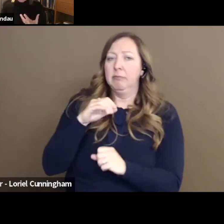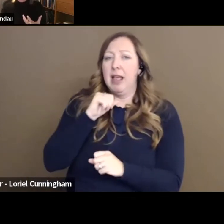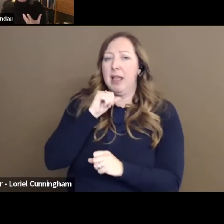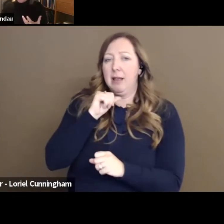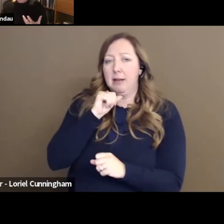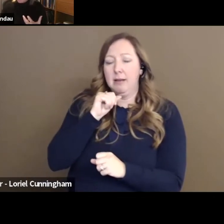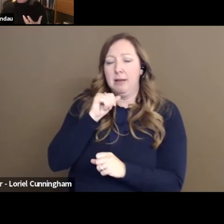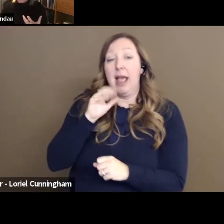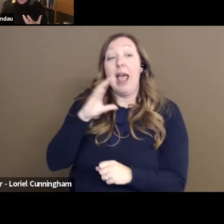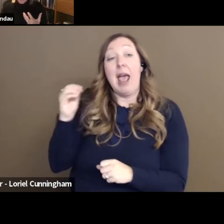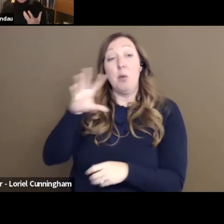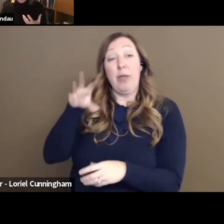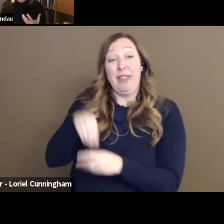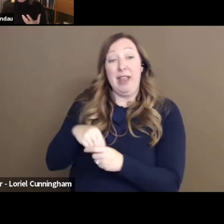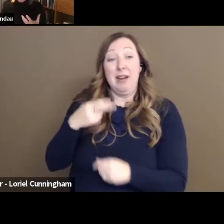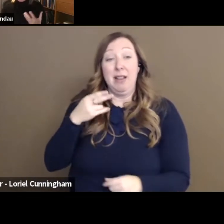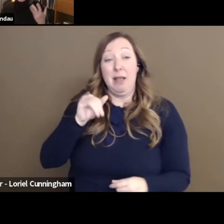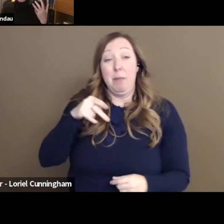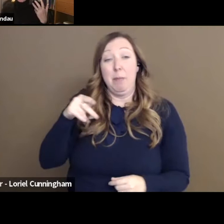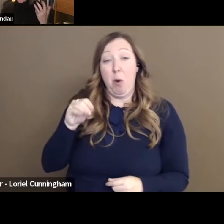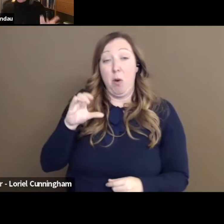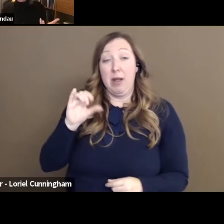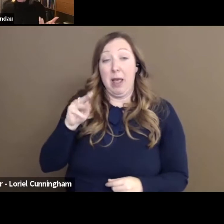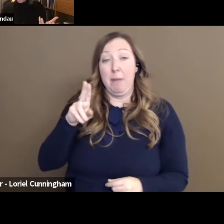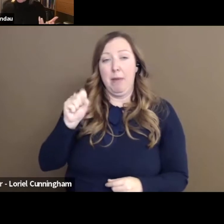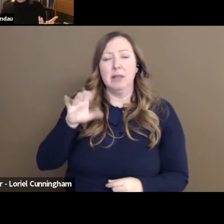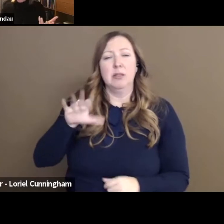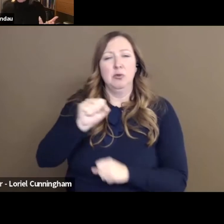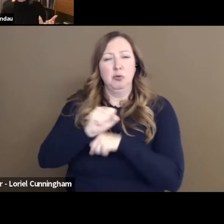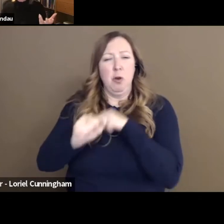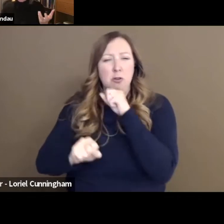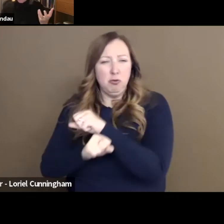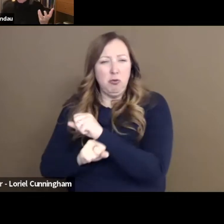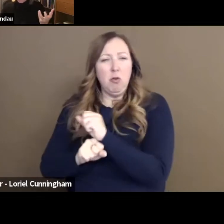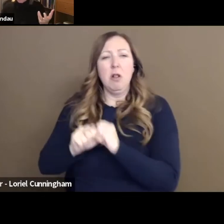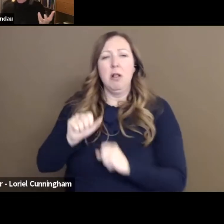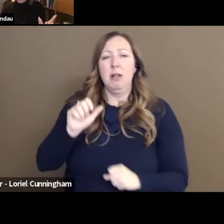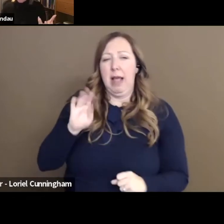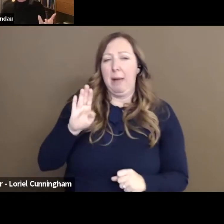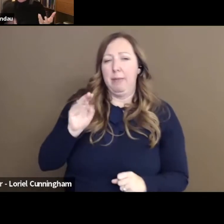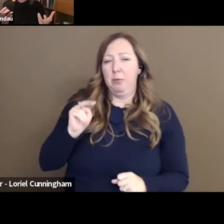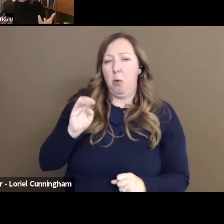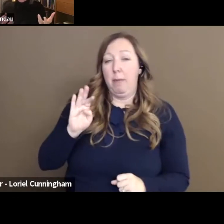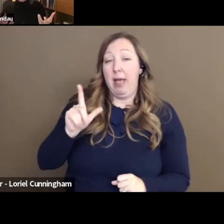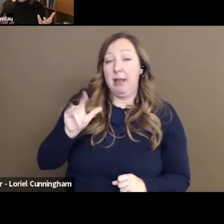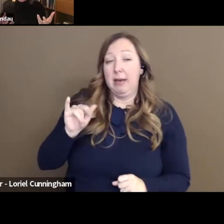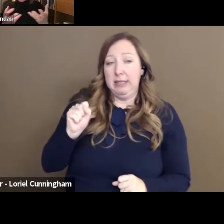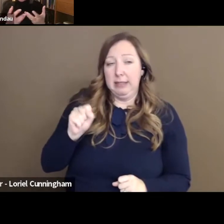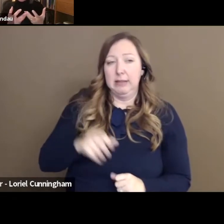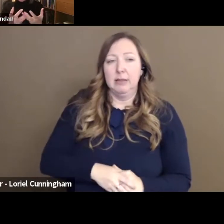hippocampus and all of this the dorsal parietal area